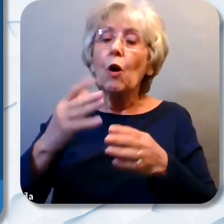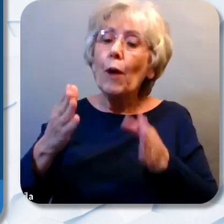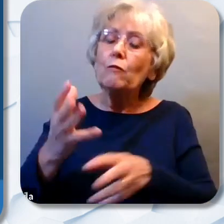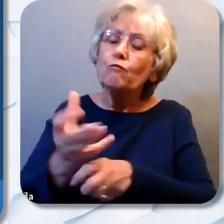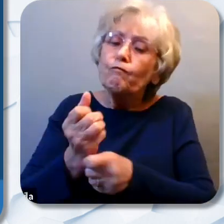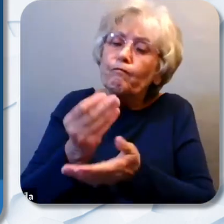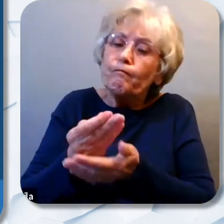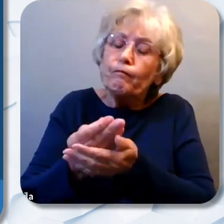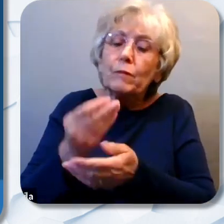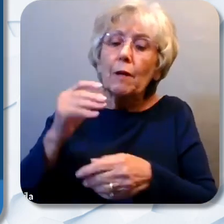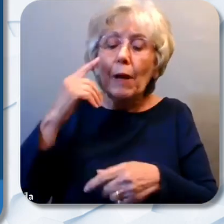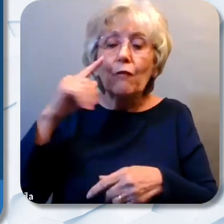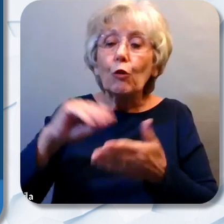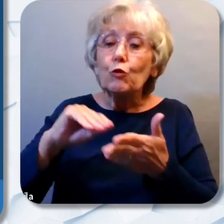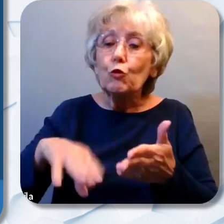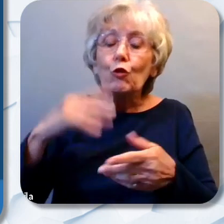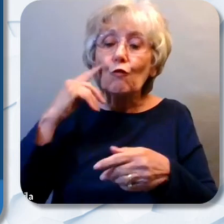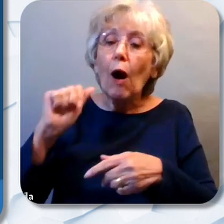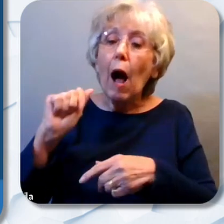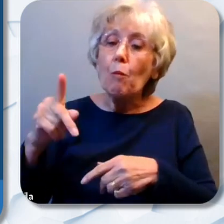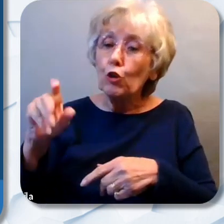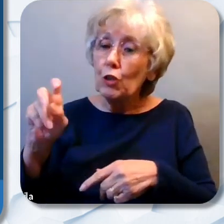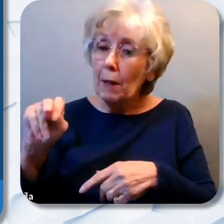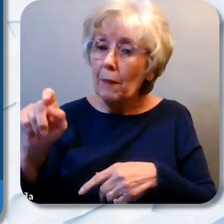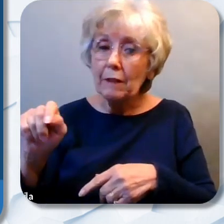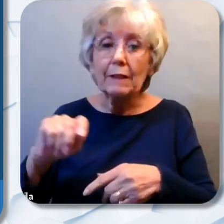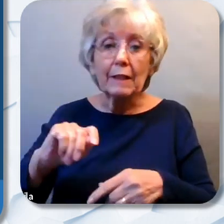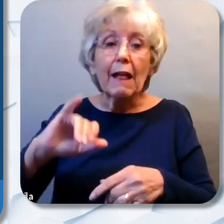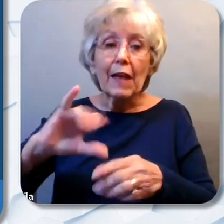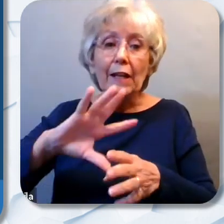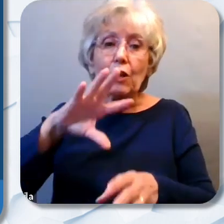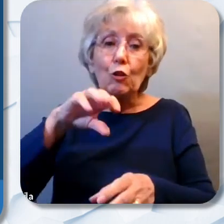tk program including reduced group size and adult to student ratios.